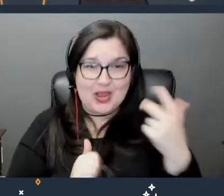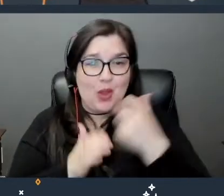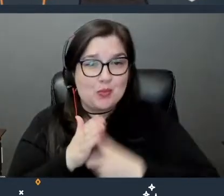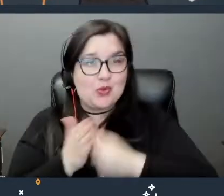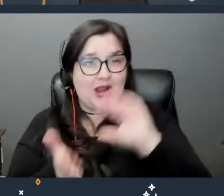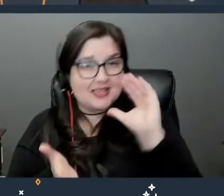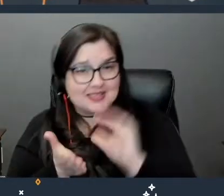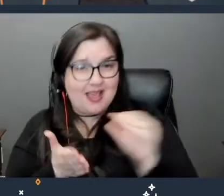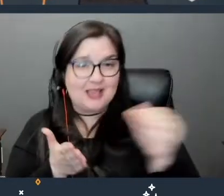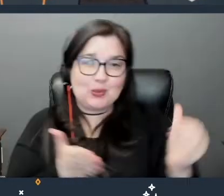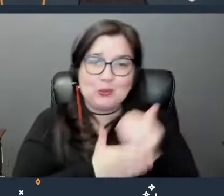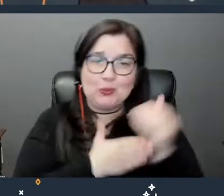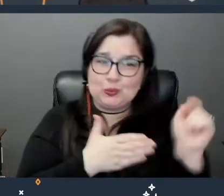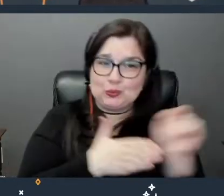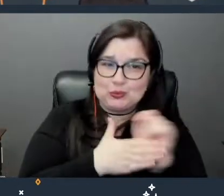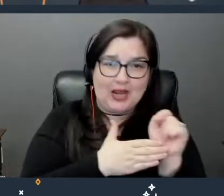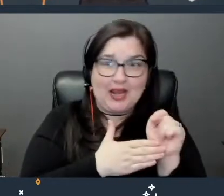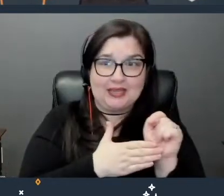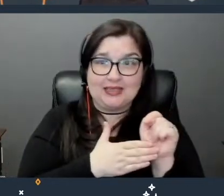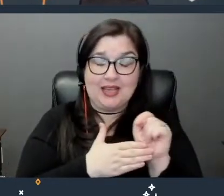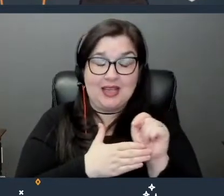and we're just not planning on slowing down anytime soon.